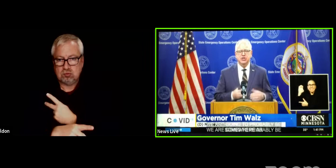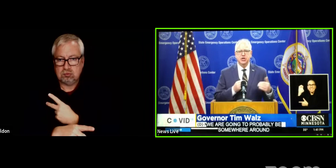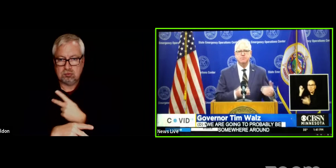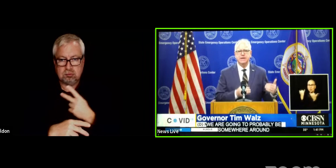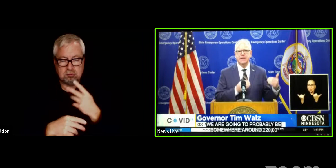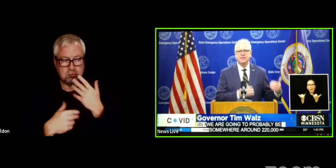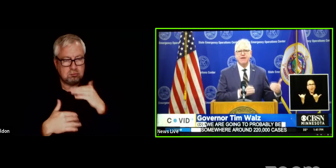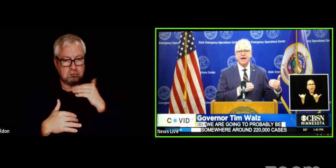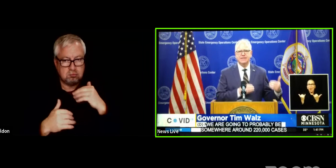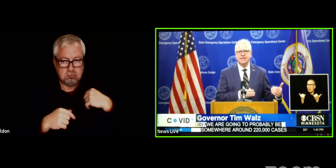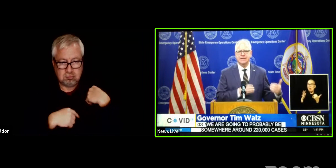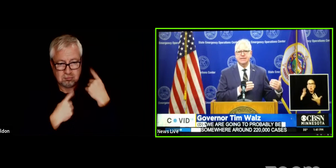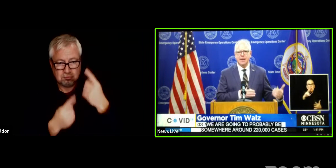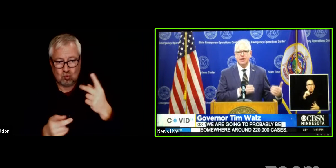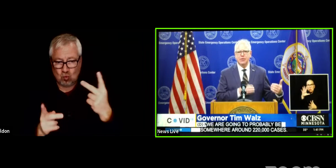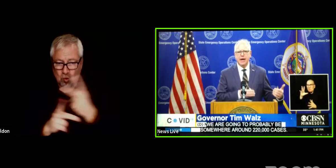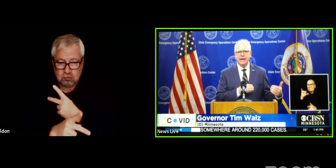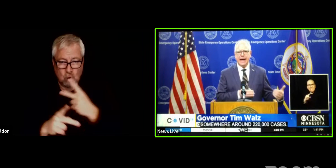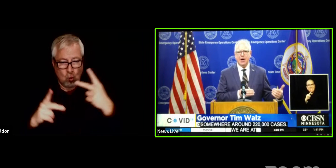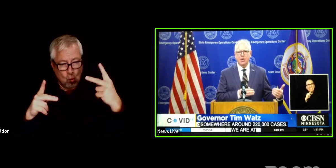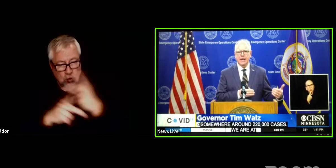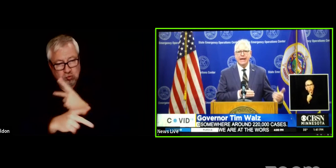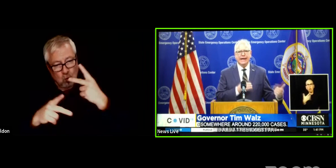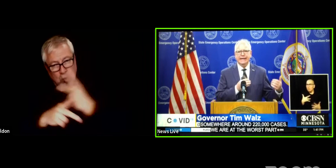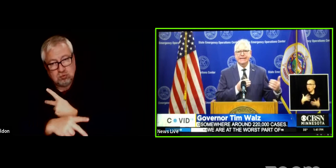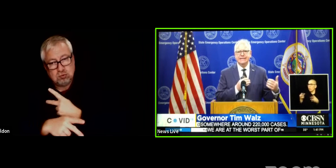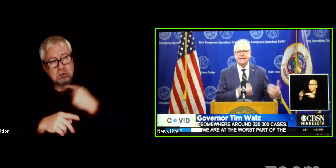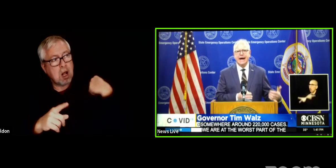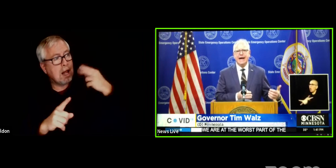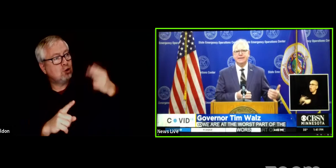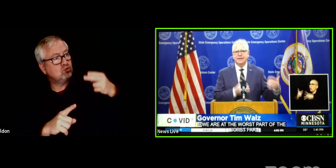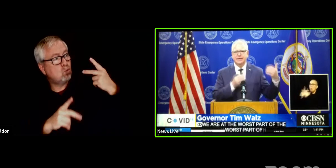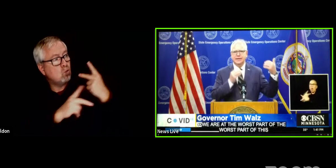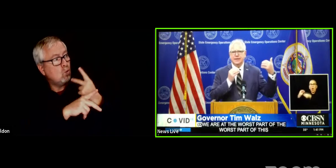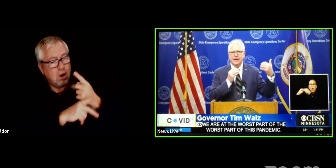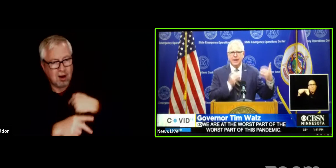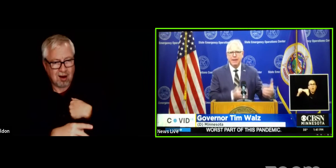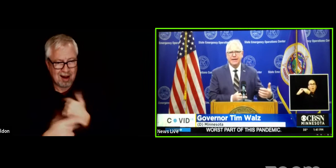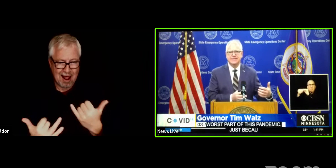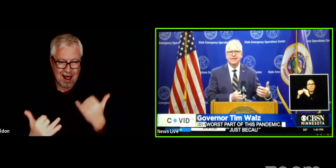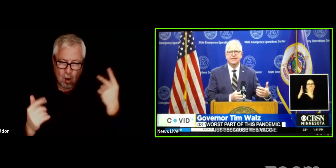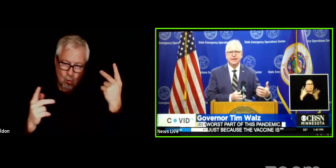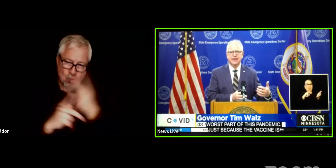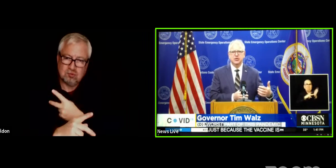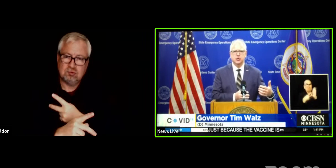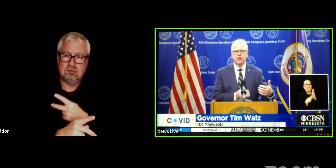JUST BECAUSE THE VACCINE IS COMING RIGHT NOW, IT IS NOT A PANACEA TO GET US THROUGH